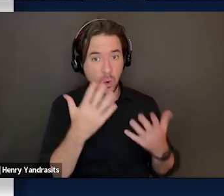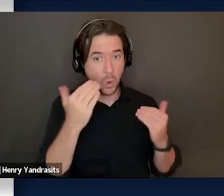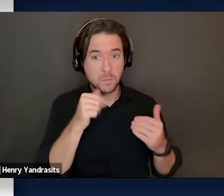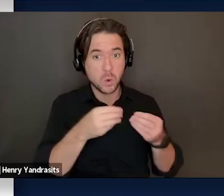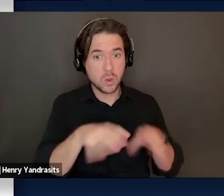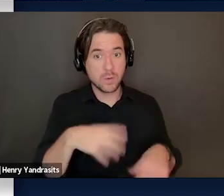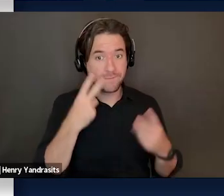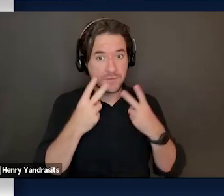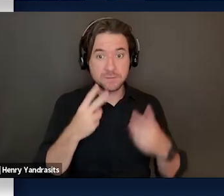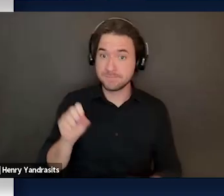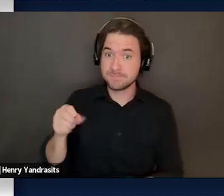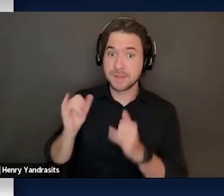You know, and I was like, yeah, me too.